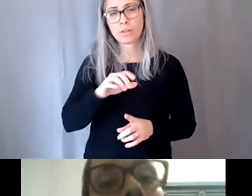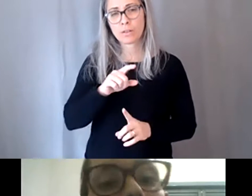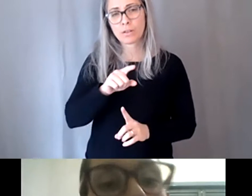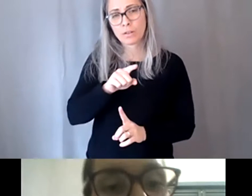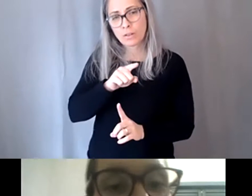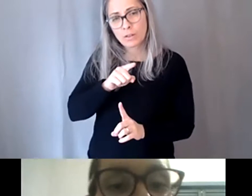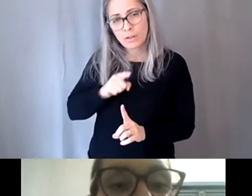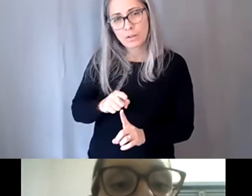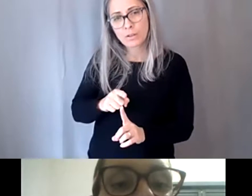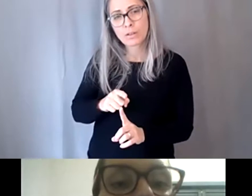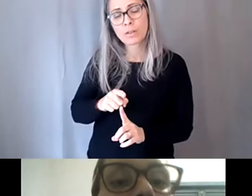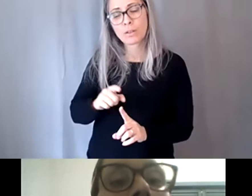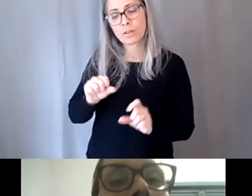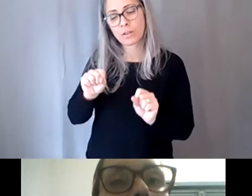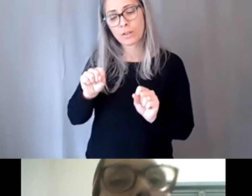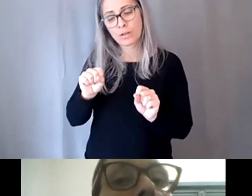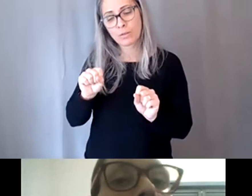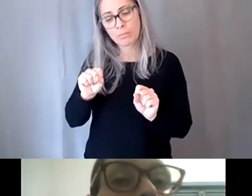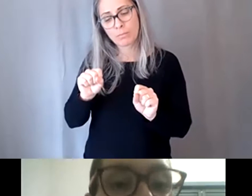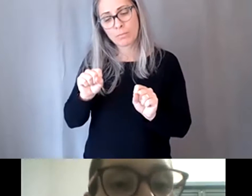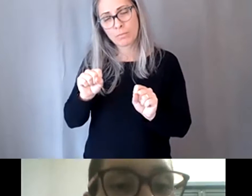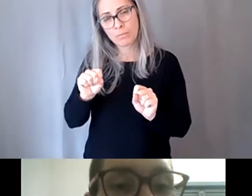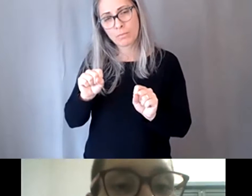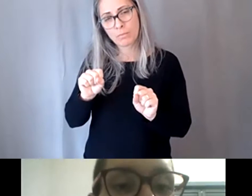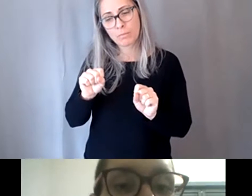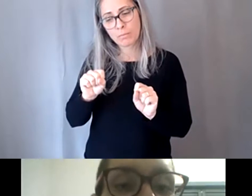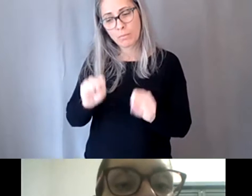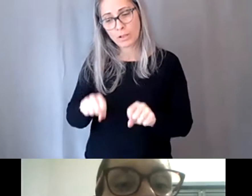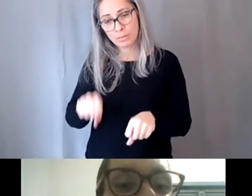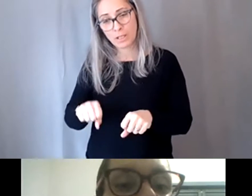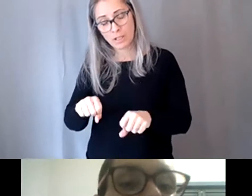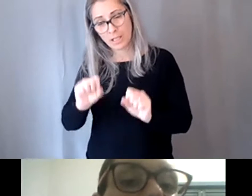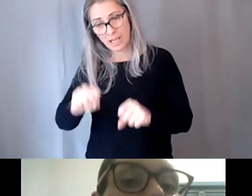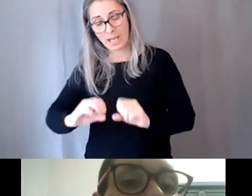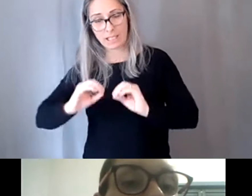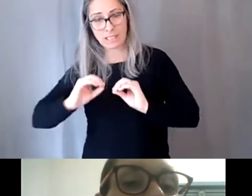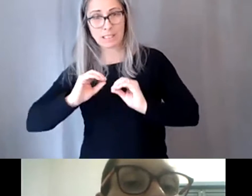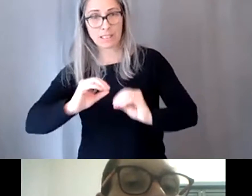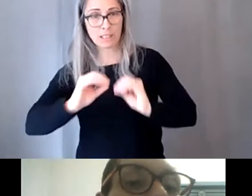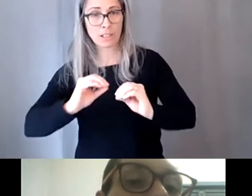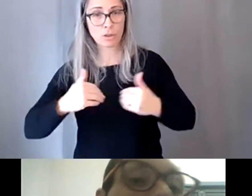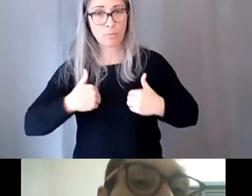teach body techniques to children and to young people